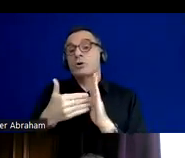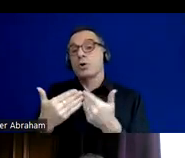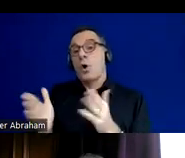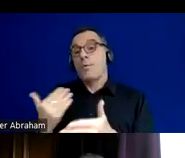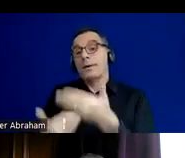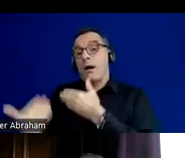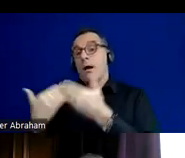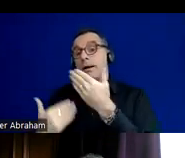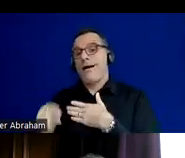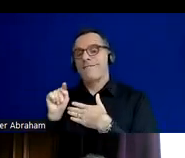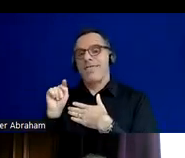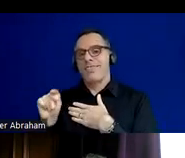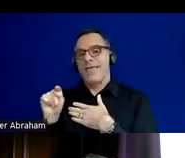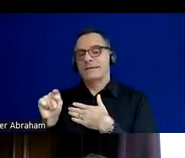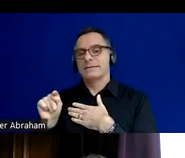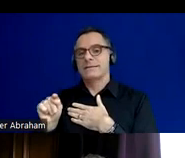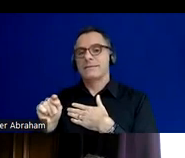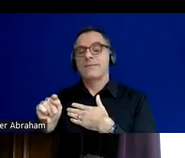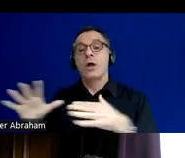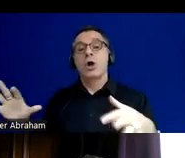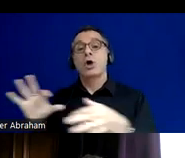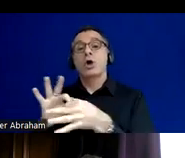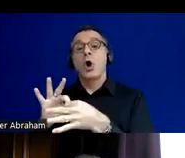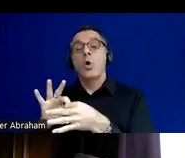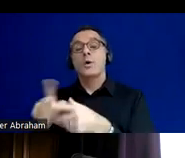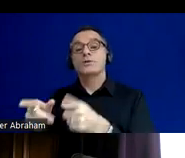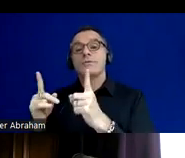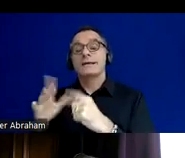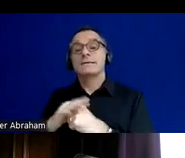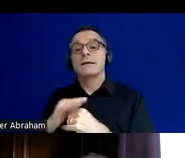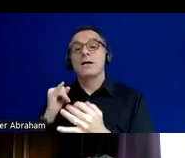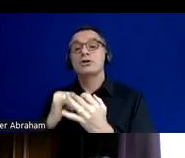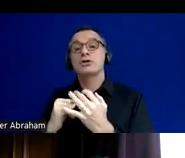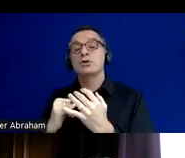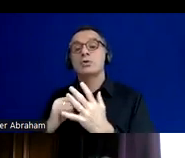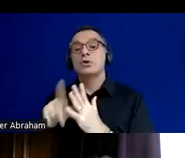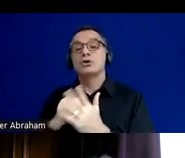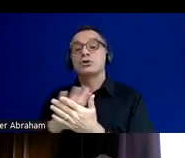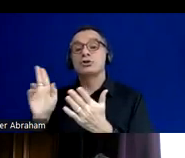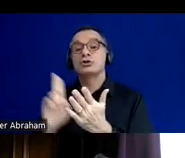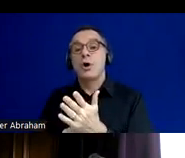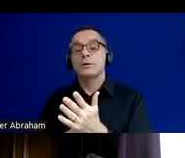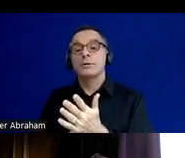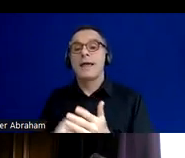where one of our co-directors, Sue John, who was also a lesbian avenger in Glasgow, gave a talk,